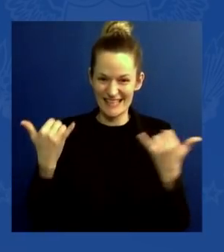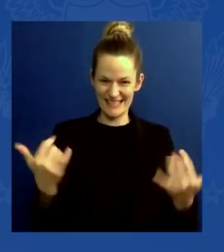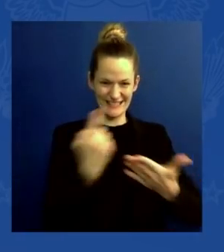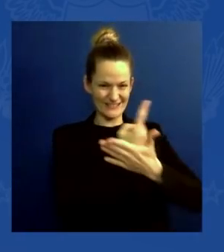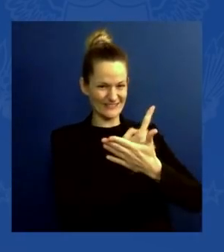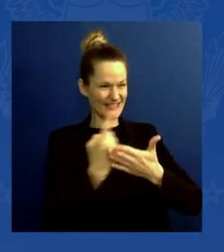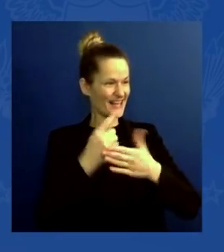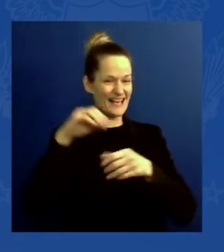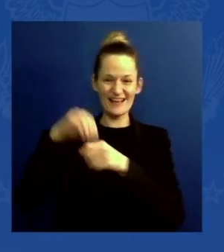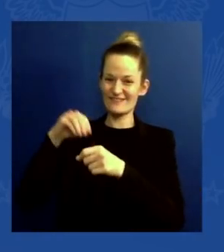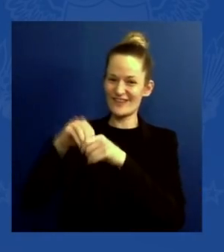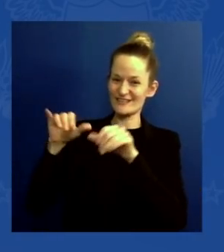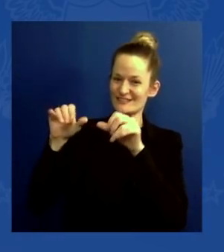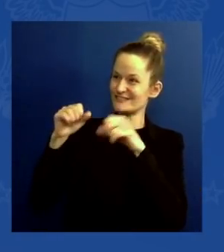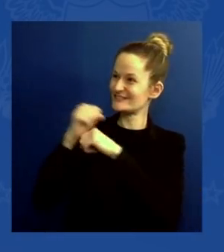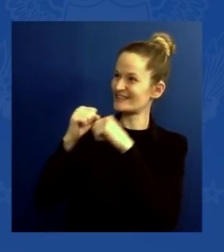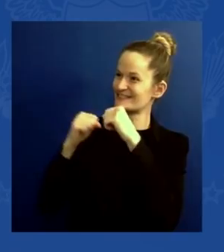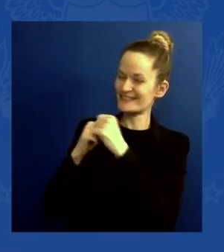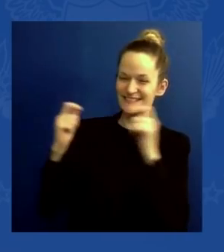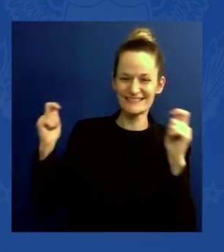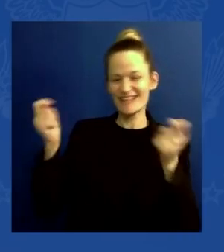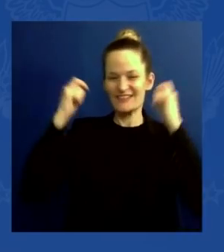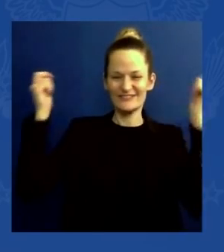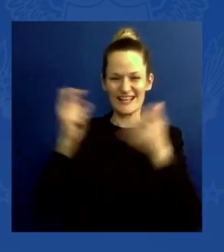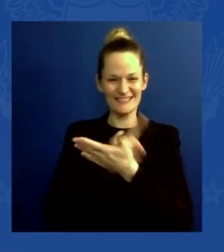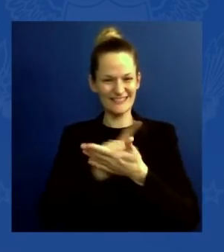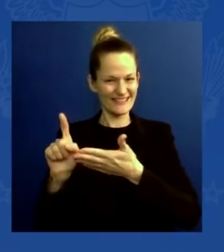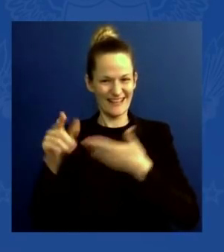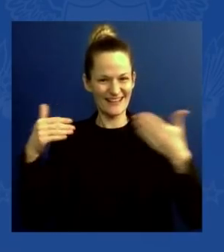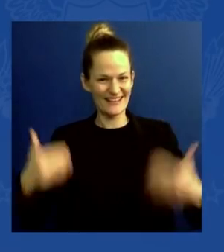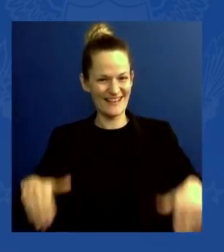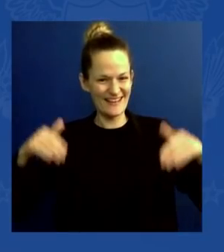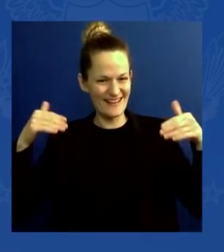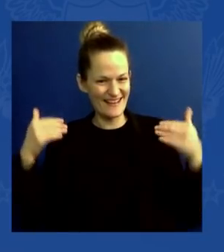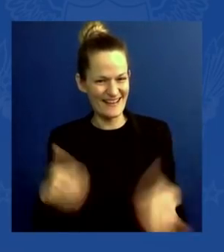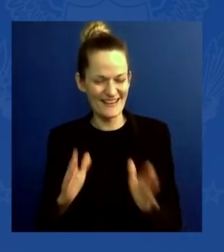I don't think it's an exaggeration to suggest that we took a monumental step forward as a nation.